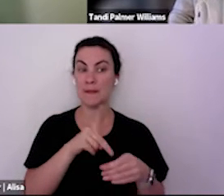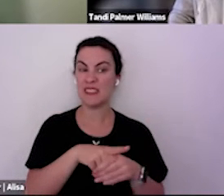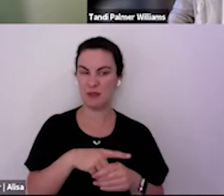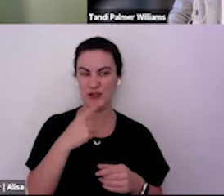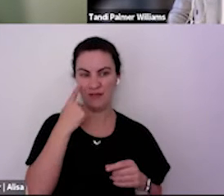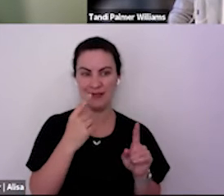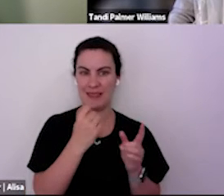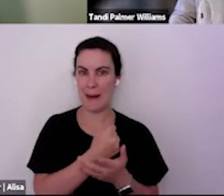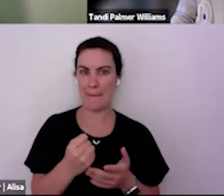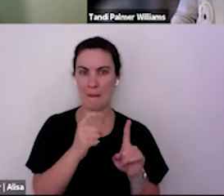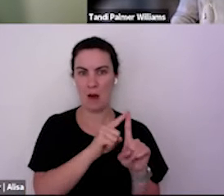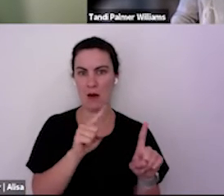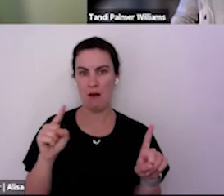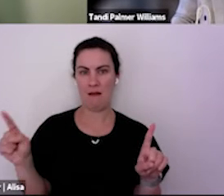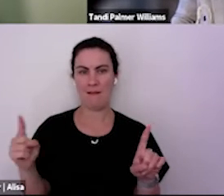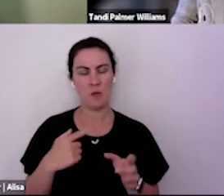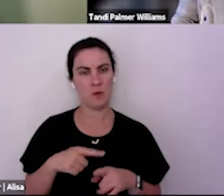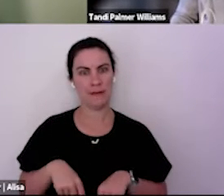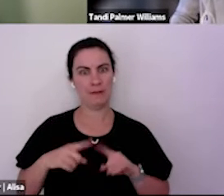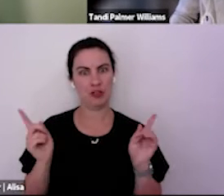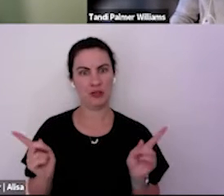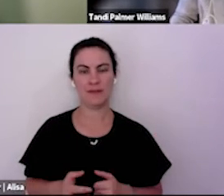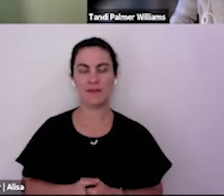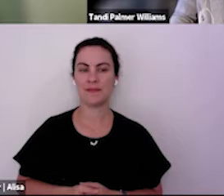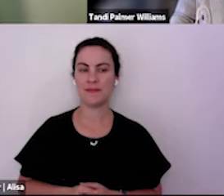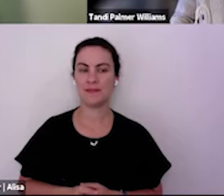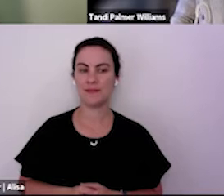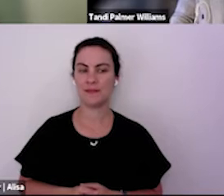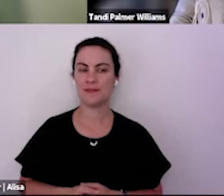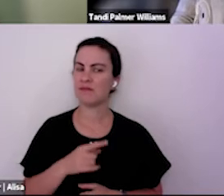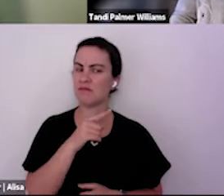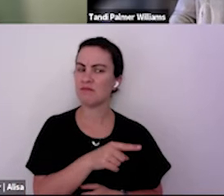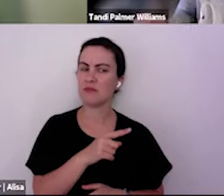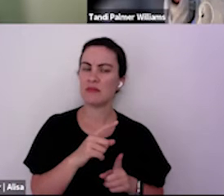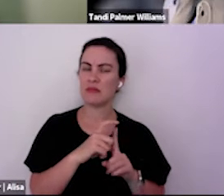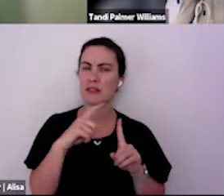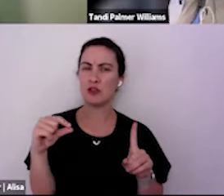In terms of digital devotees they are interested in quality. They are most likely to be paying.